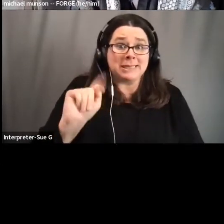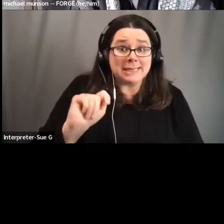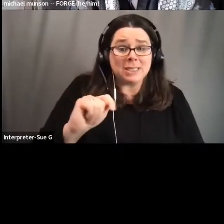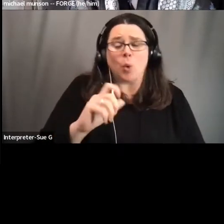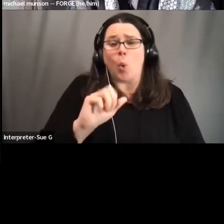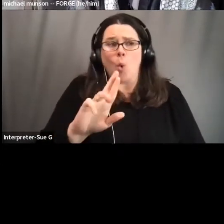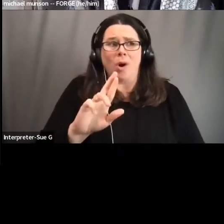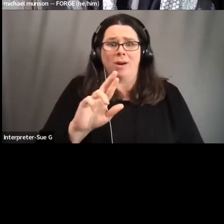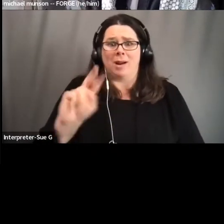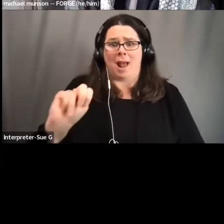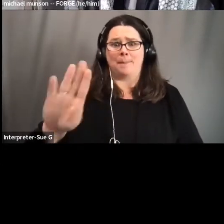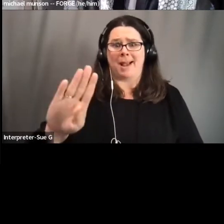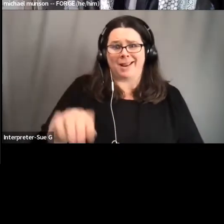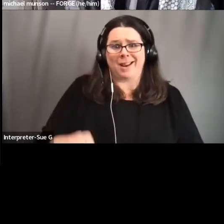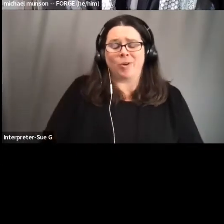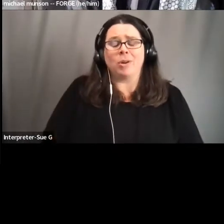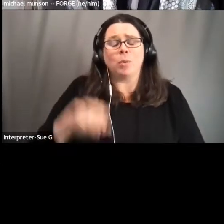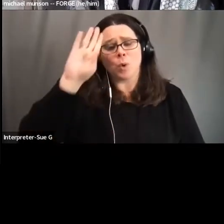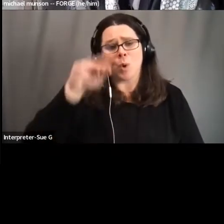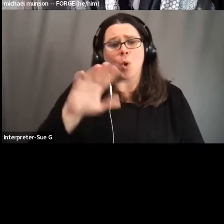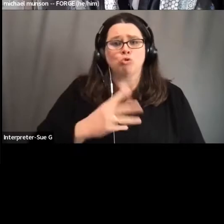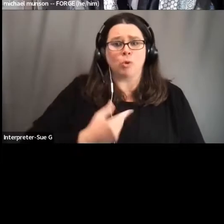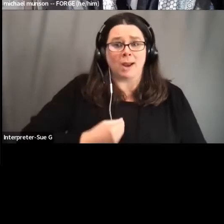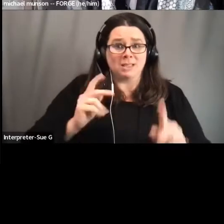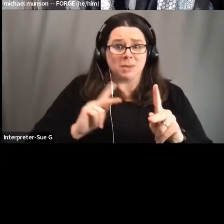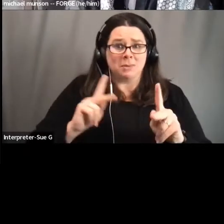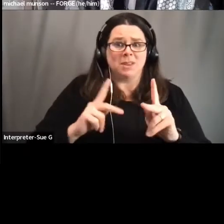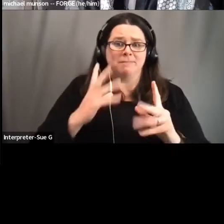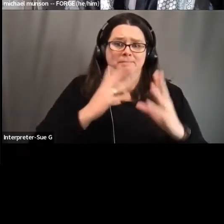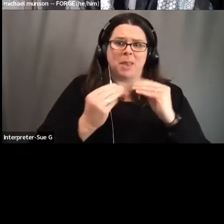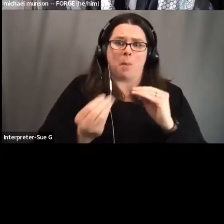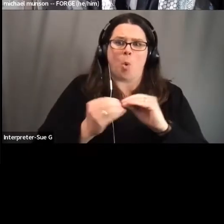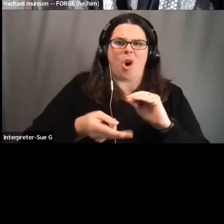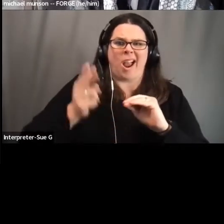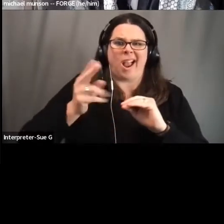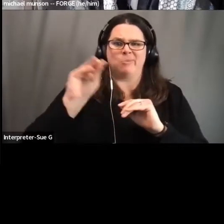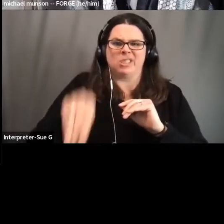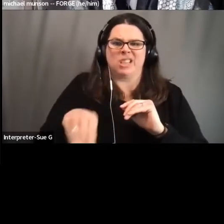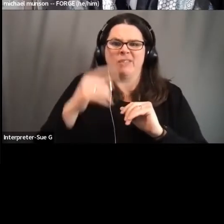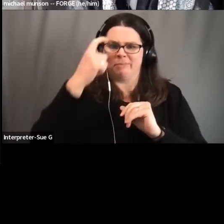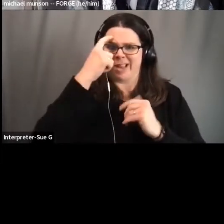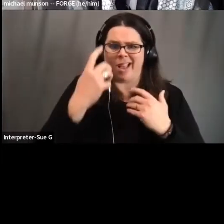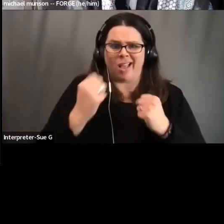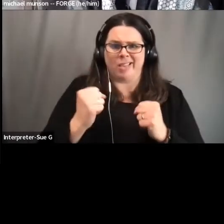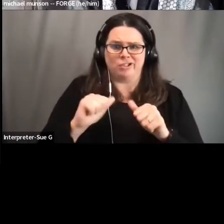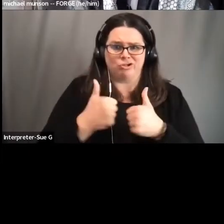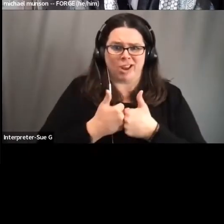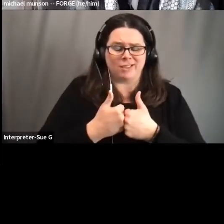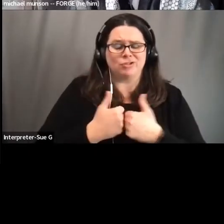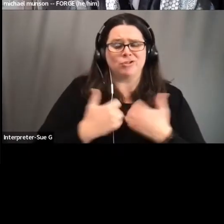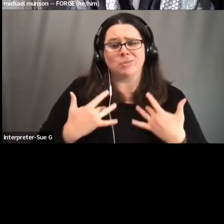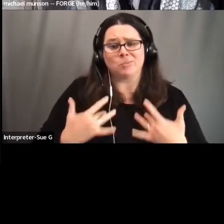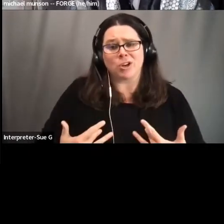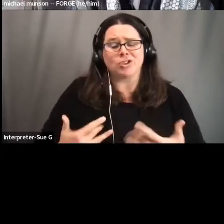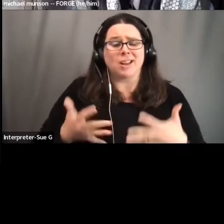We also know that trans folks are experiencing higher mental health challenges. So depression, anxiety, suicidality.